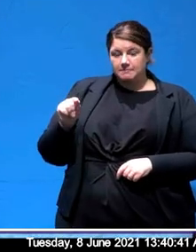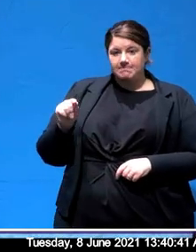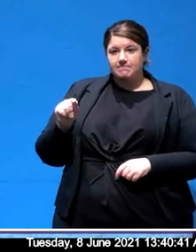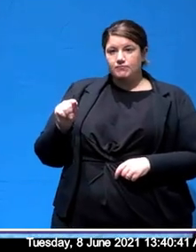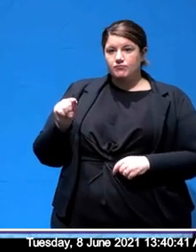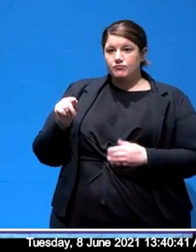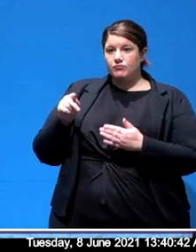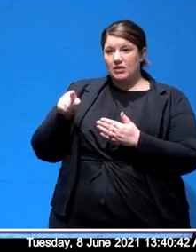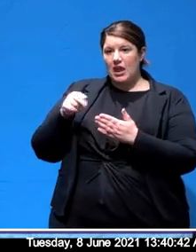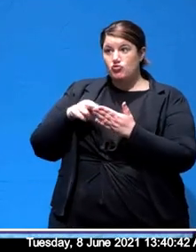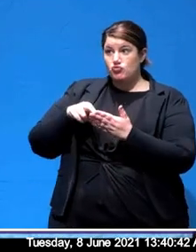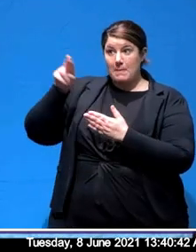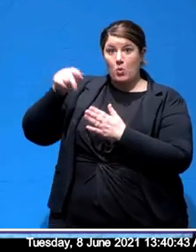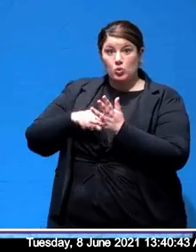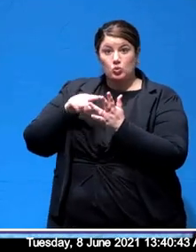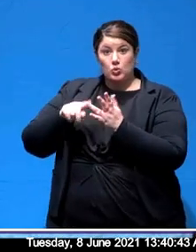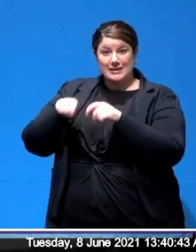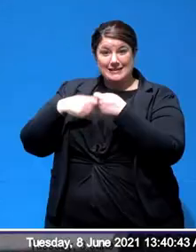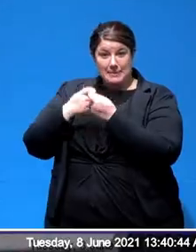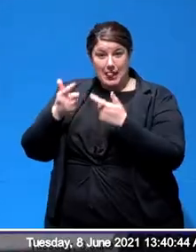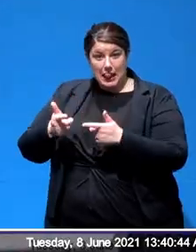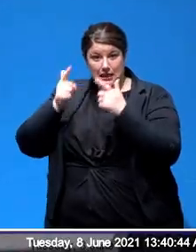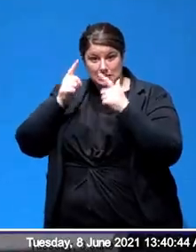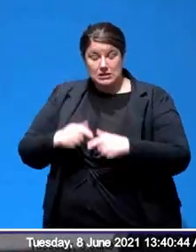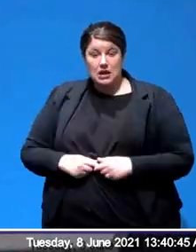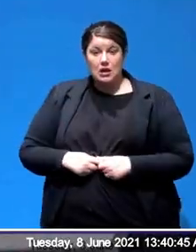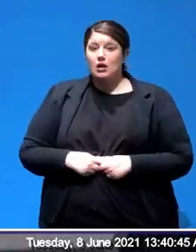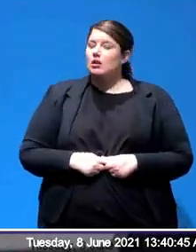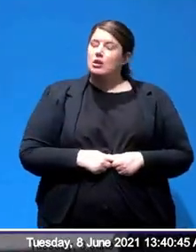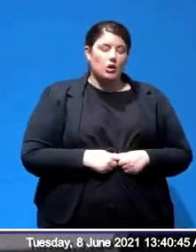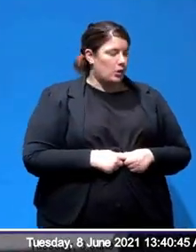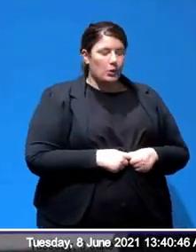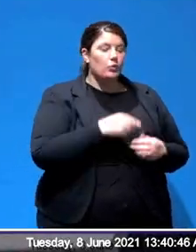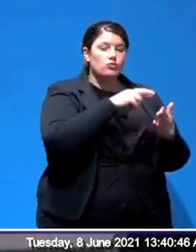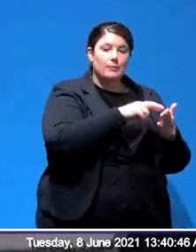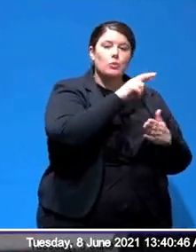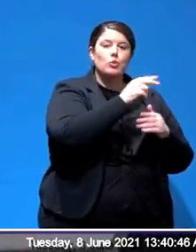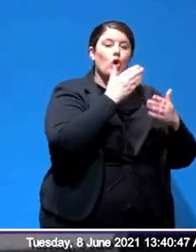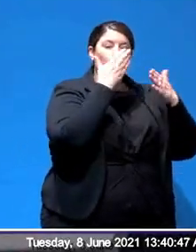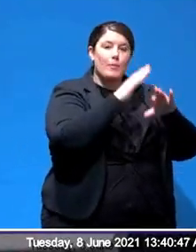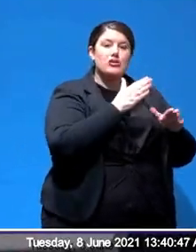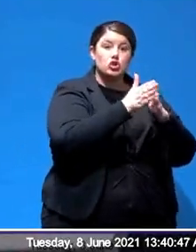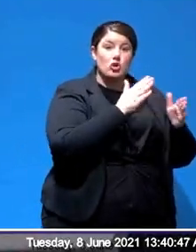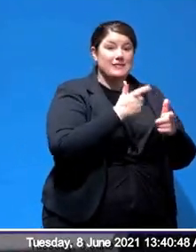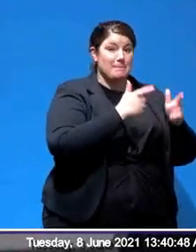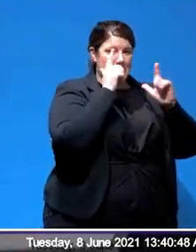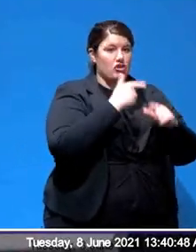reported to team leaders; is that right? No, reported to an Accommodation Services Manager, which I was at that time.